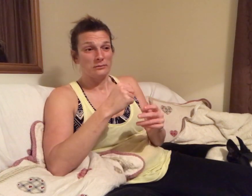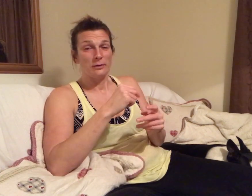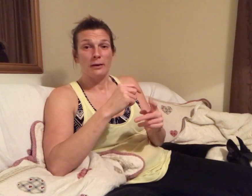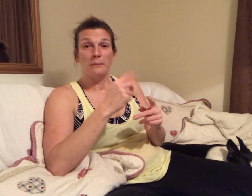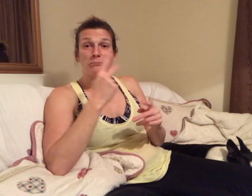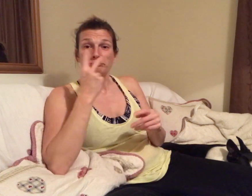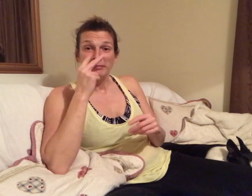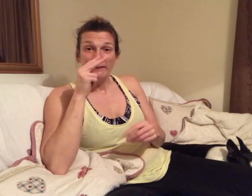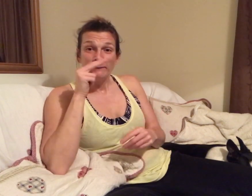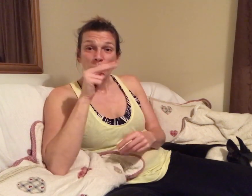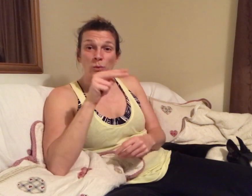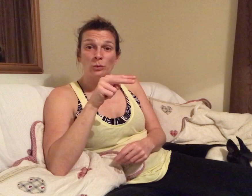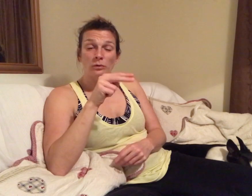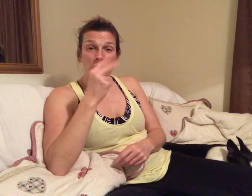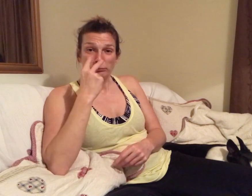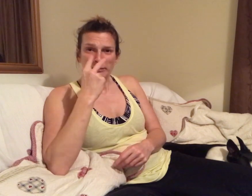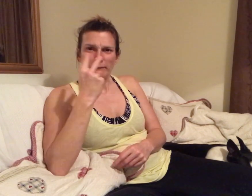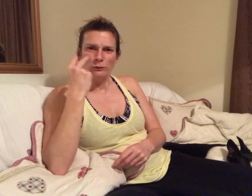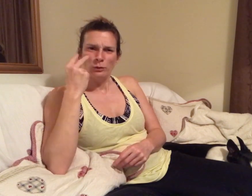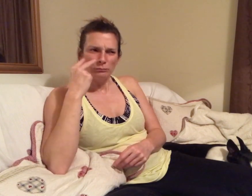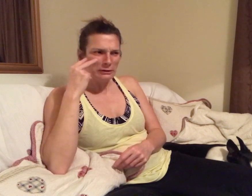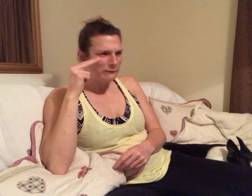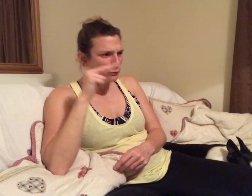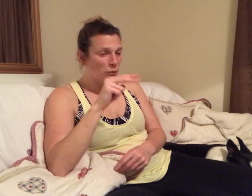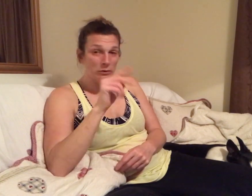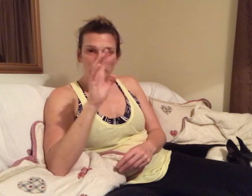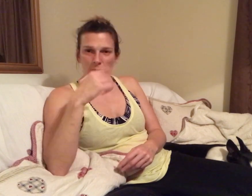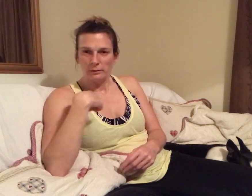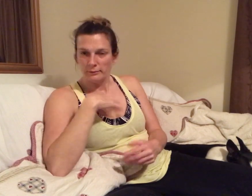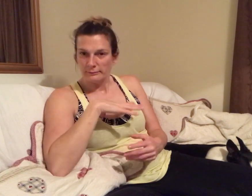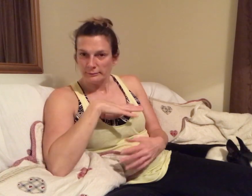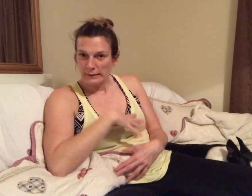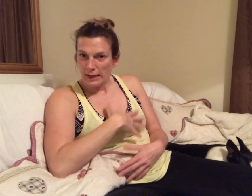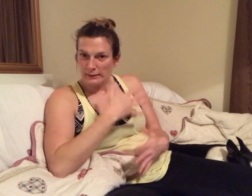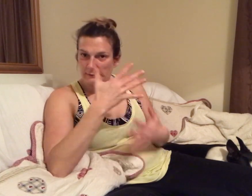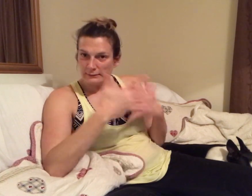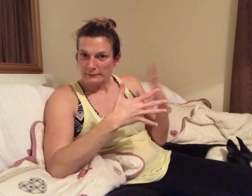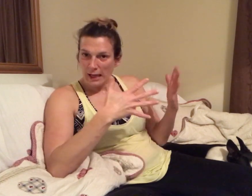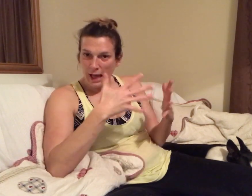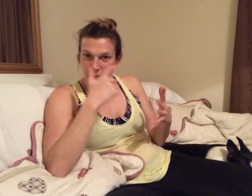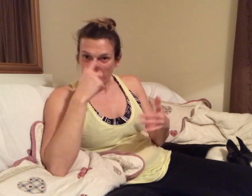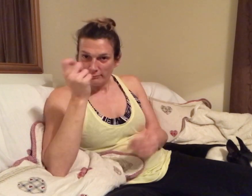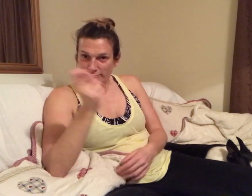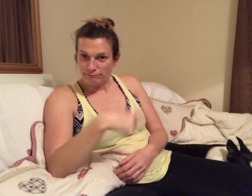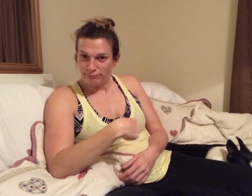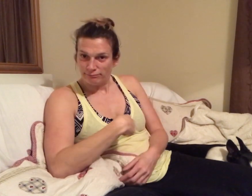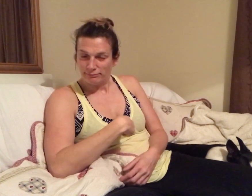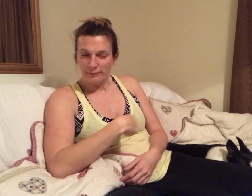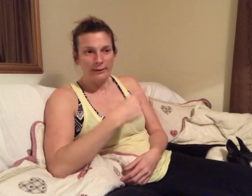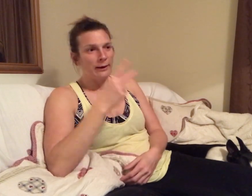The first preview, preview... Preview... hmm... Oh dear, I'm so tired I can't even sign correctly!